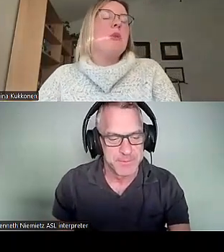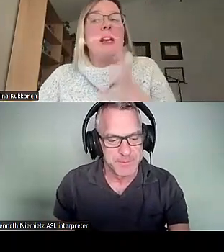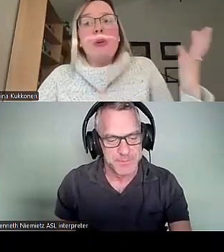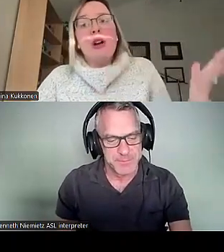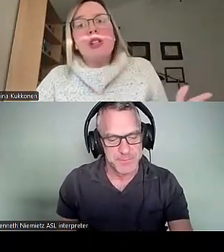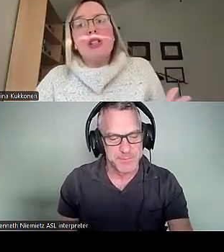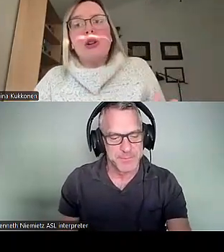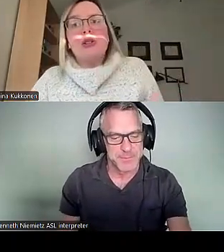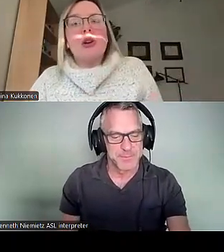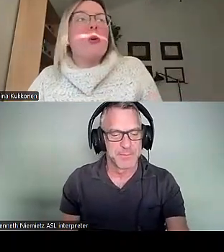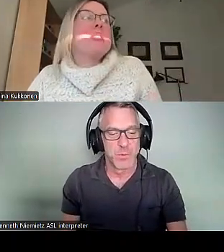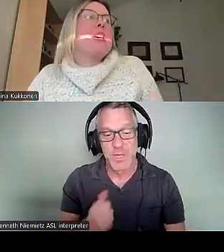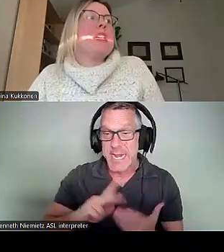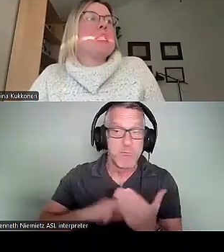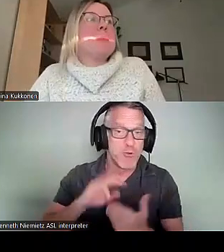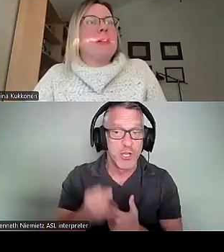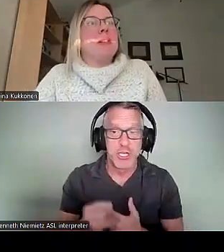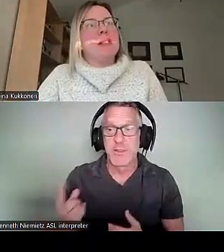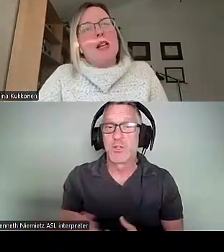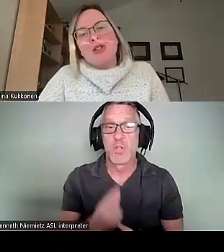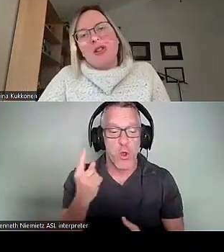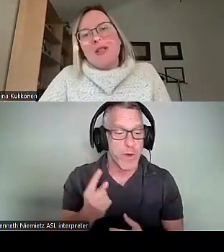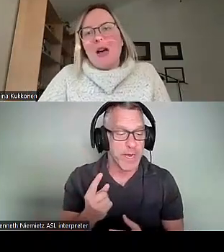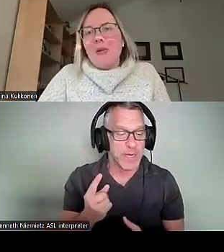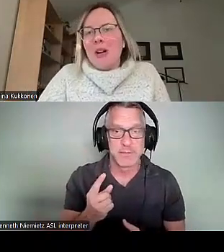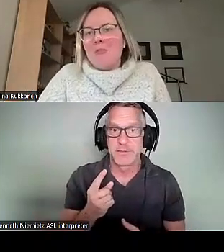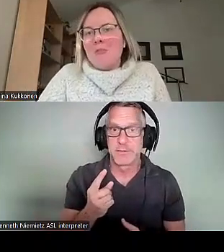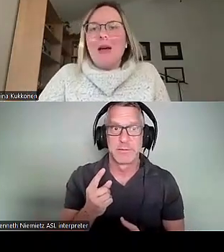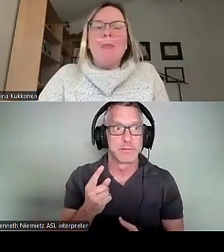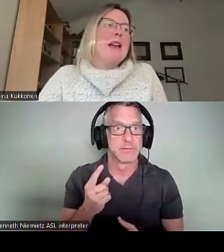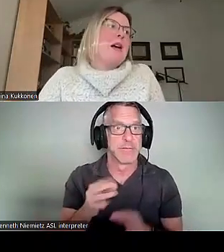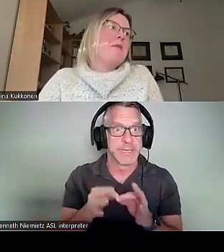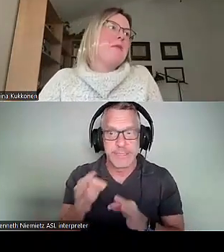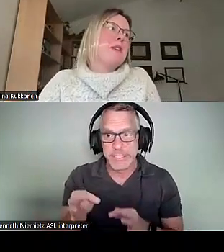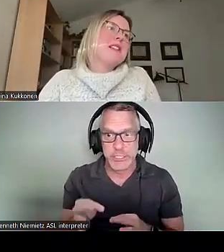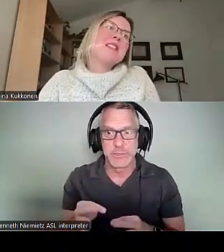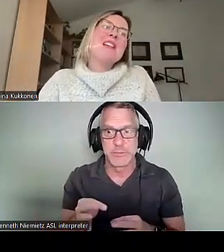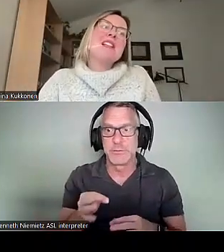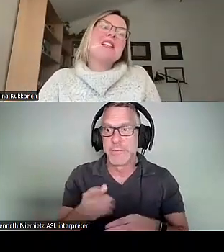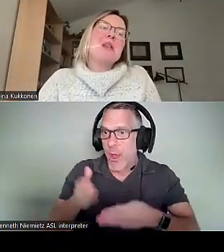With any project there's always unexpected extension outcomes that might come from this.